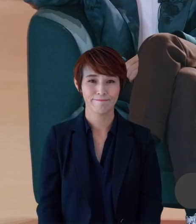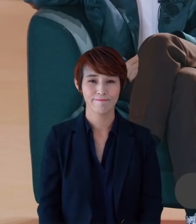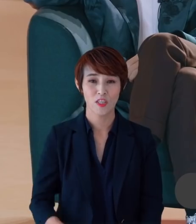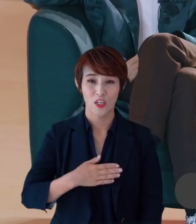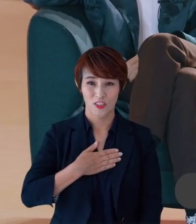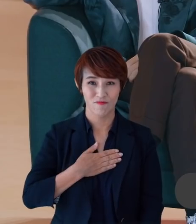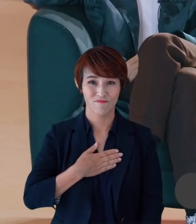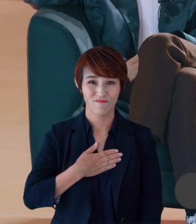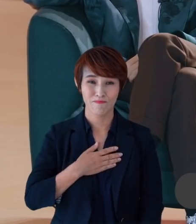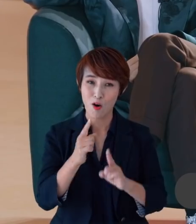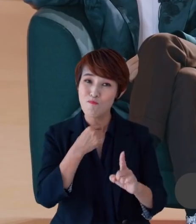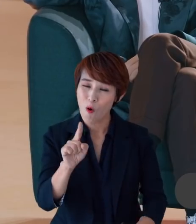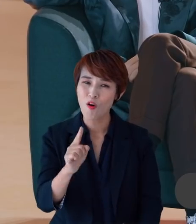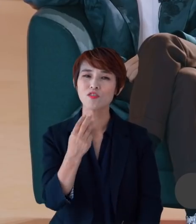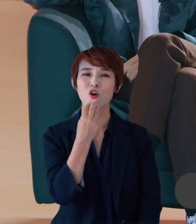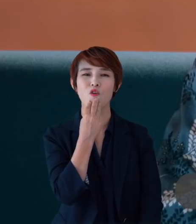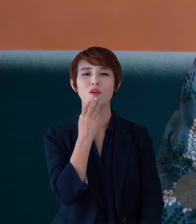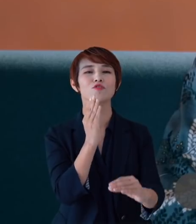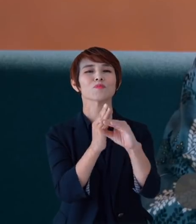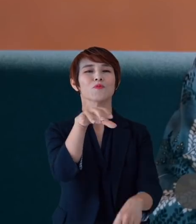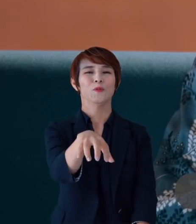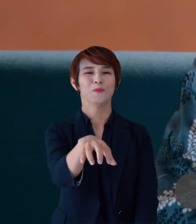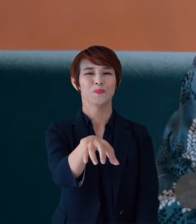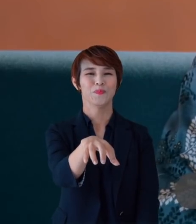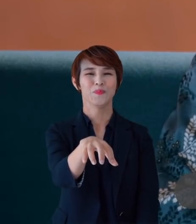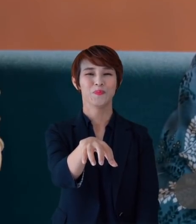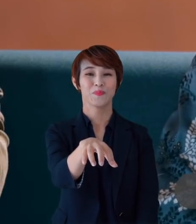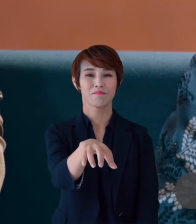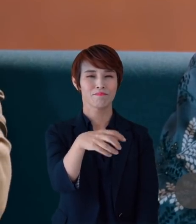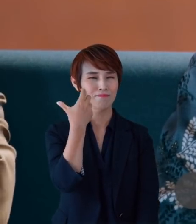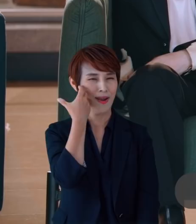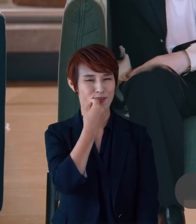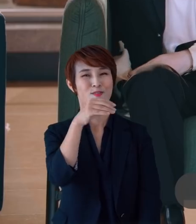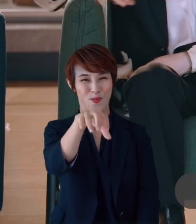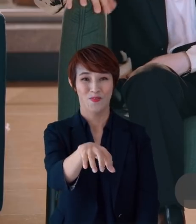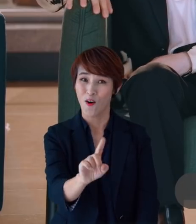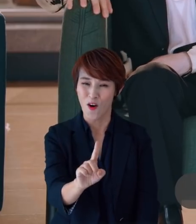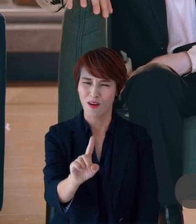J-Hope: For me, it’s the lungs of Seoul. Or shall we say the gills... You talking about the Yongsan Citizens Park?